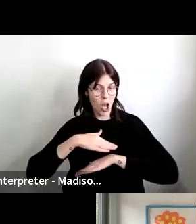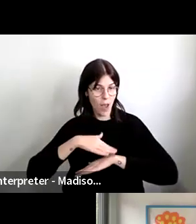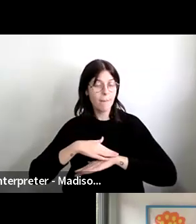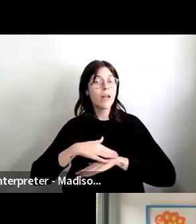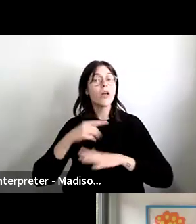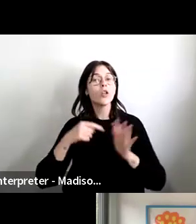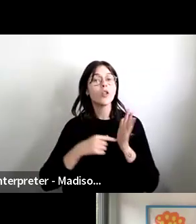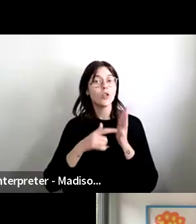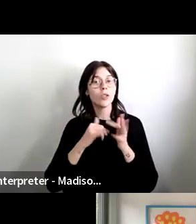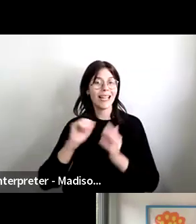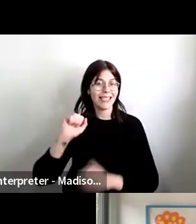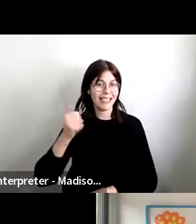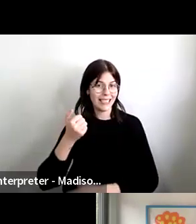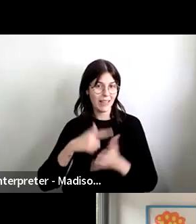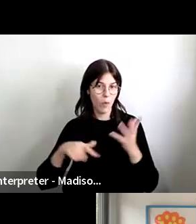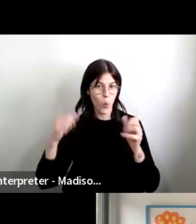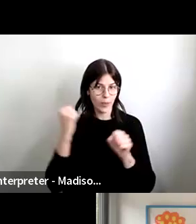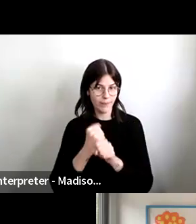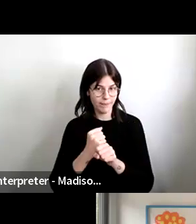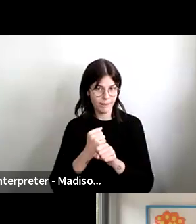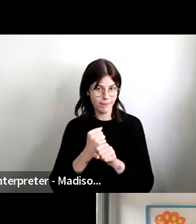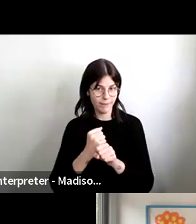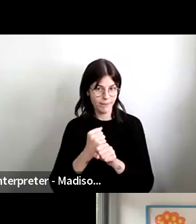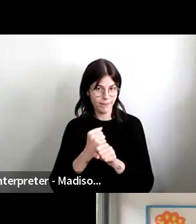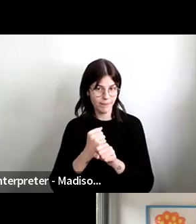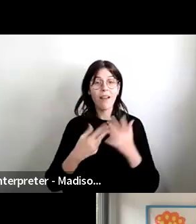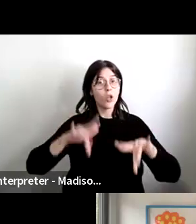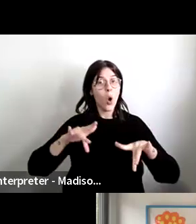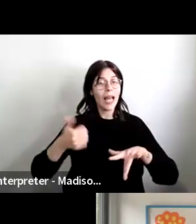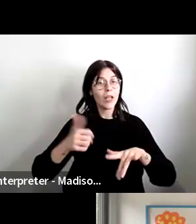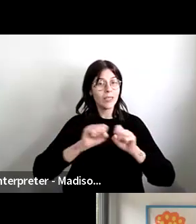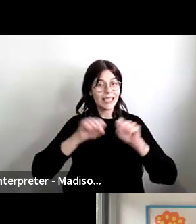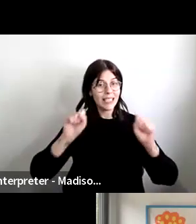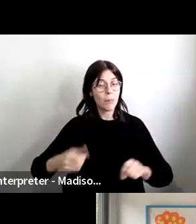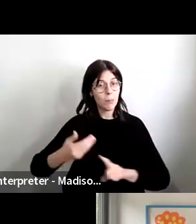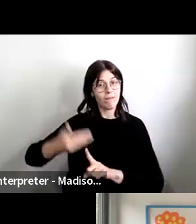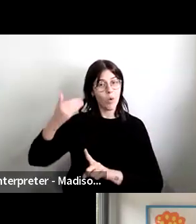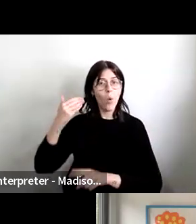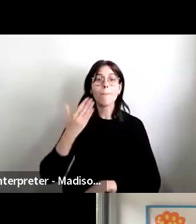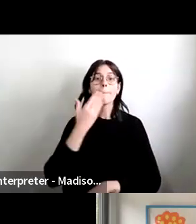sixth of August. If you haven't used our system before, please register well in advance of this,